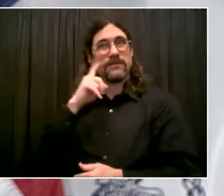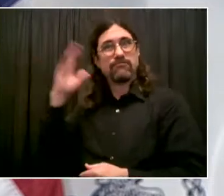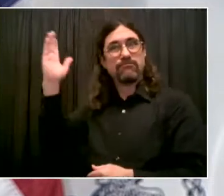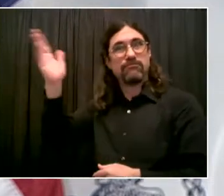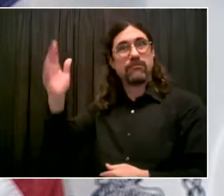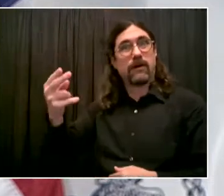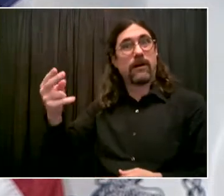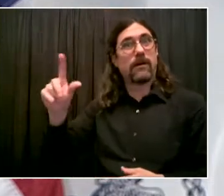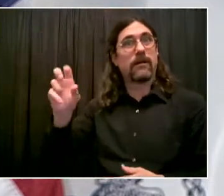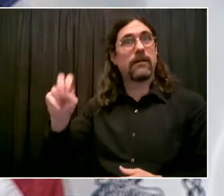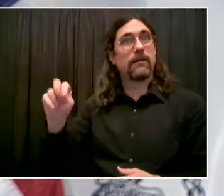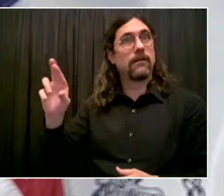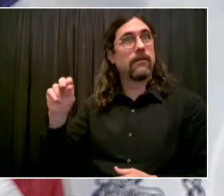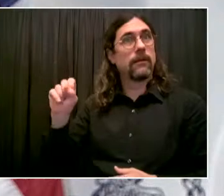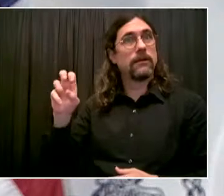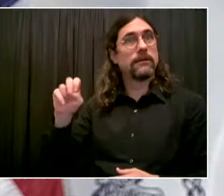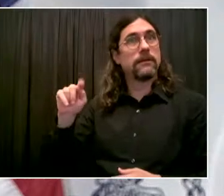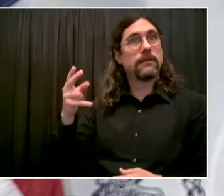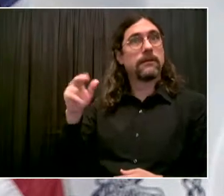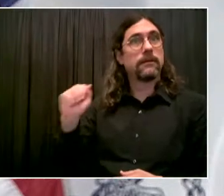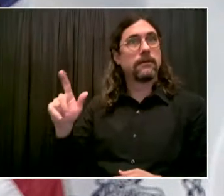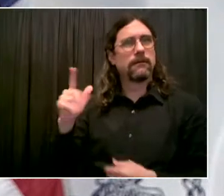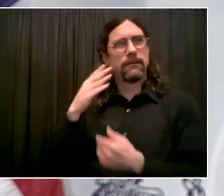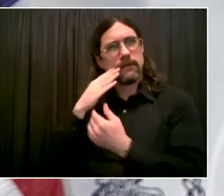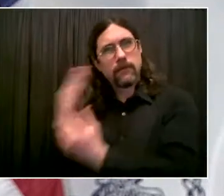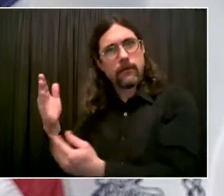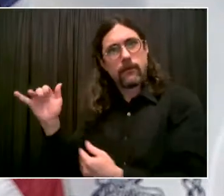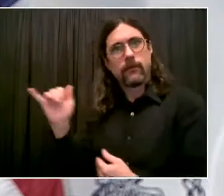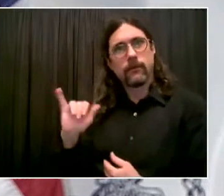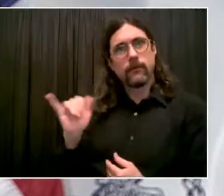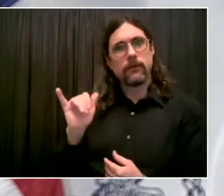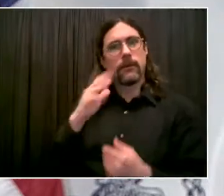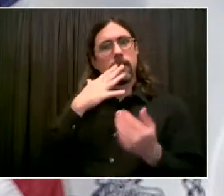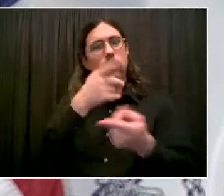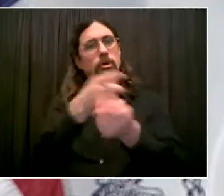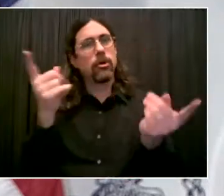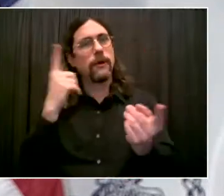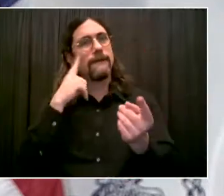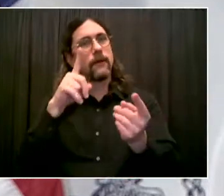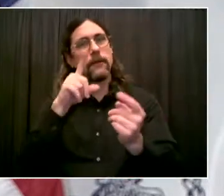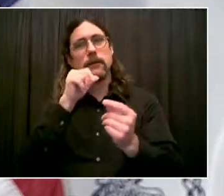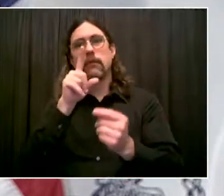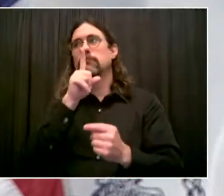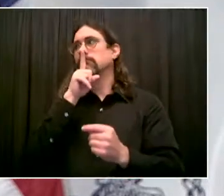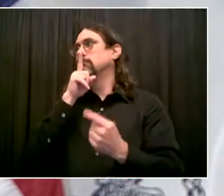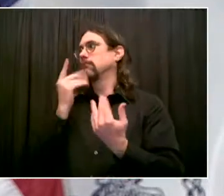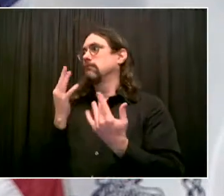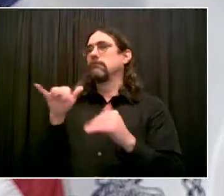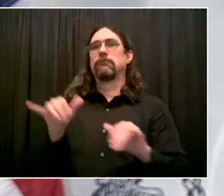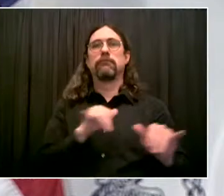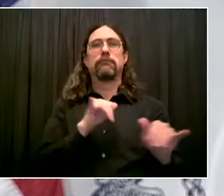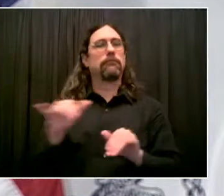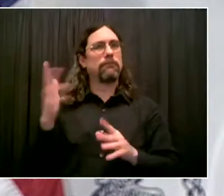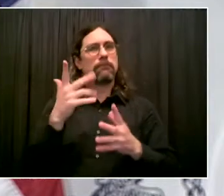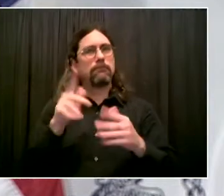HELEN ROSENTHAL WITH THE COMMITTEE BRINGING IT TO THIS LEVEL L AND AN ALSO MY COLLEAGUES IN GOVERNMENT WHO HAVE LED THIS